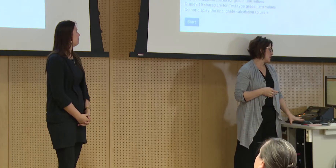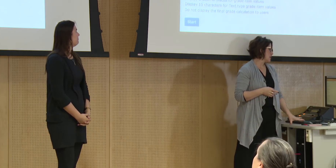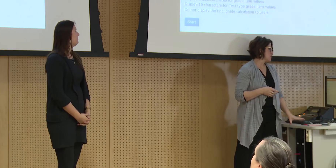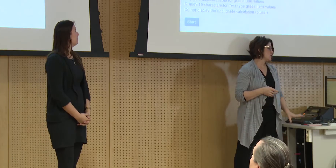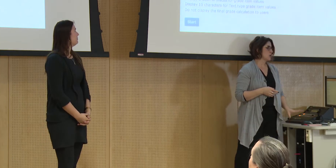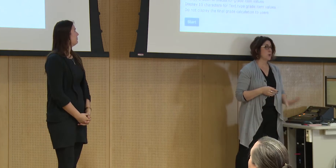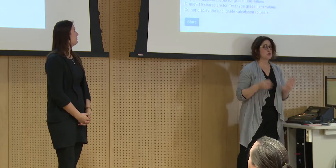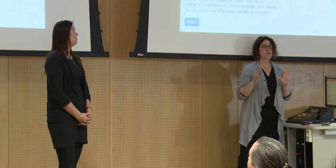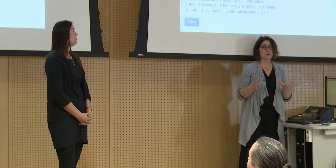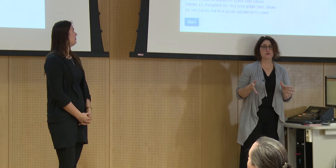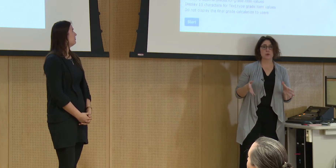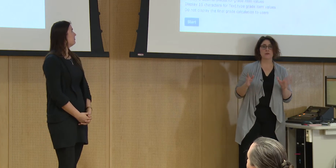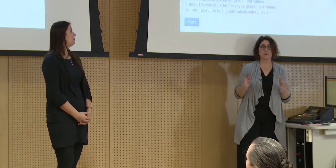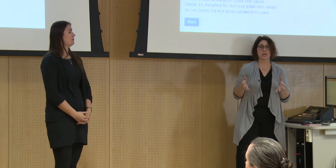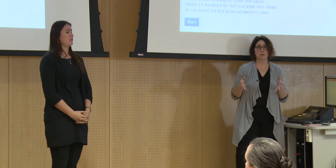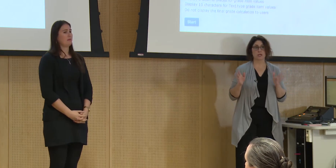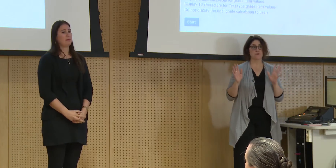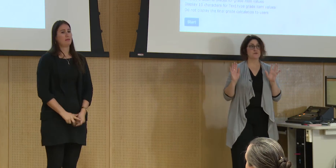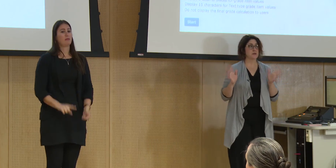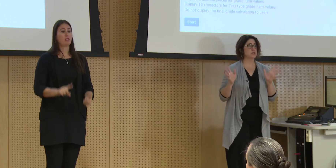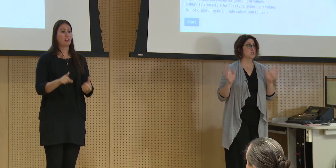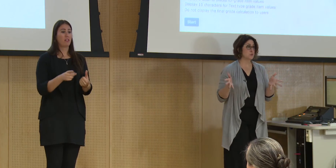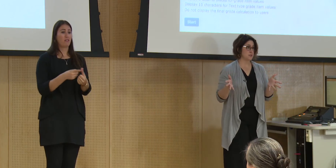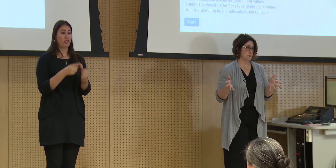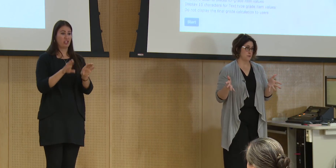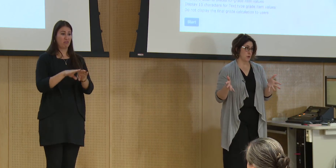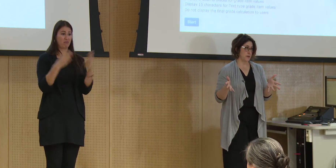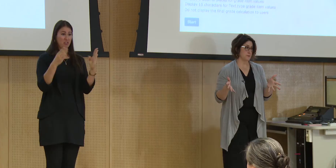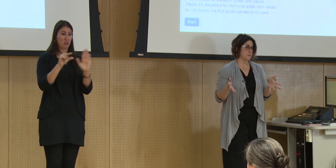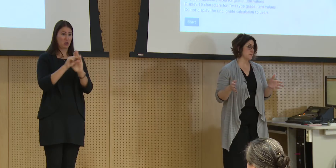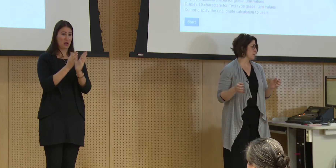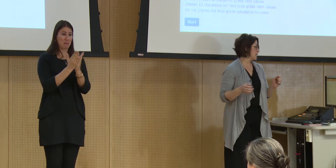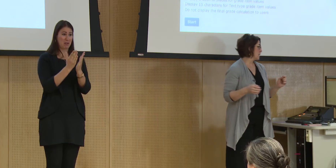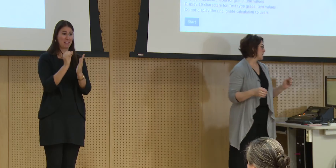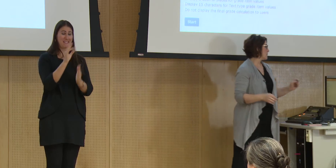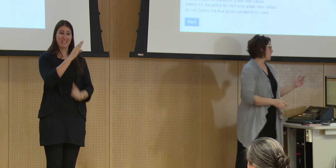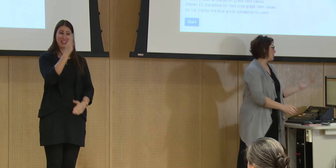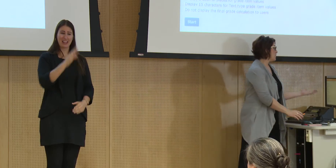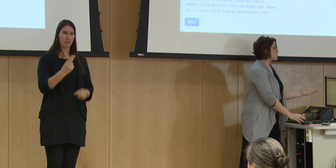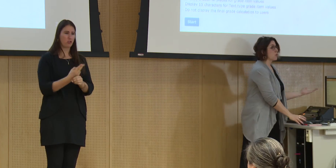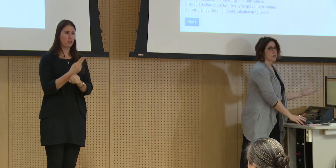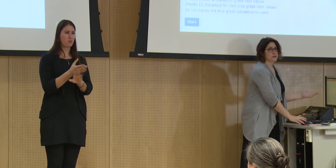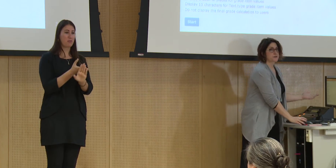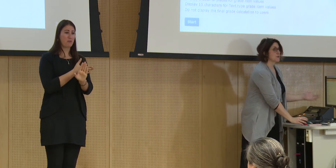So when you first go into the Gradebook, if you've never used it before, you come into your course.